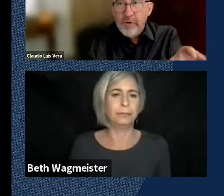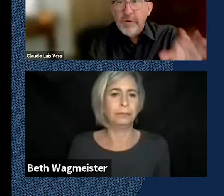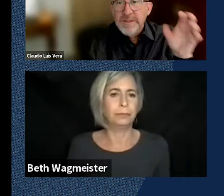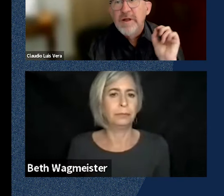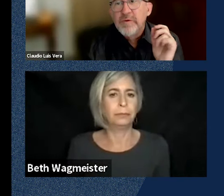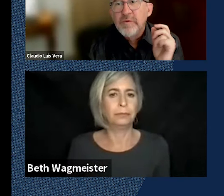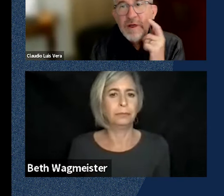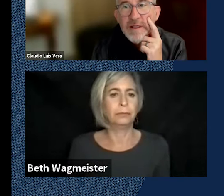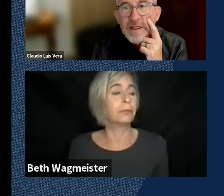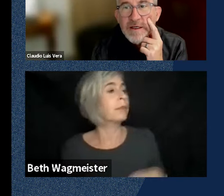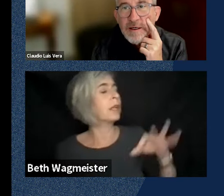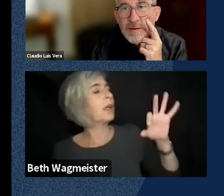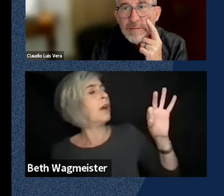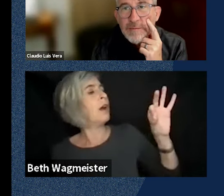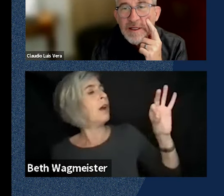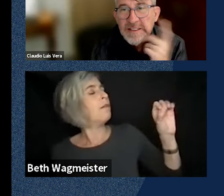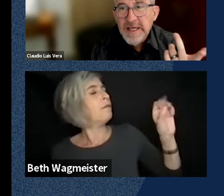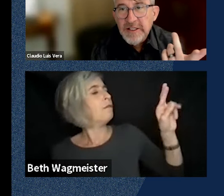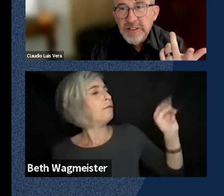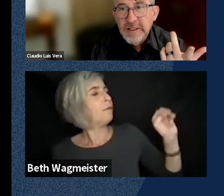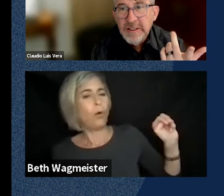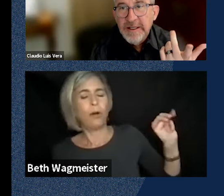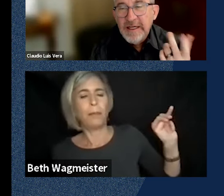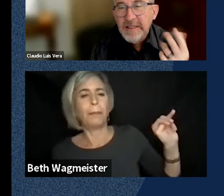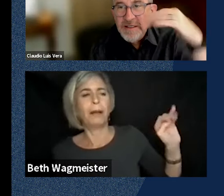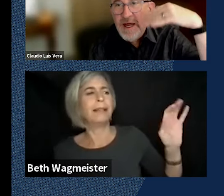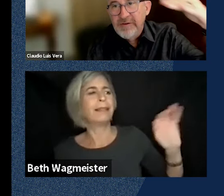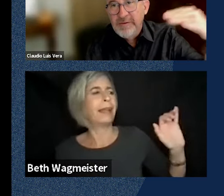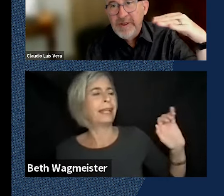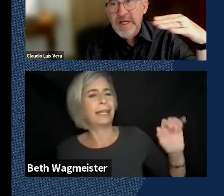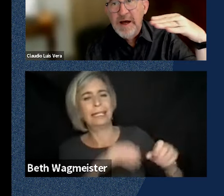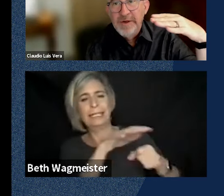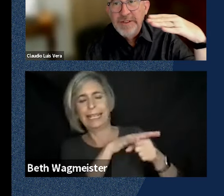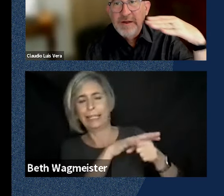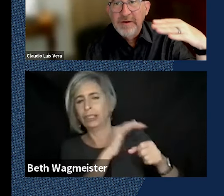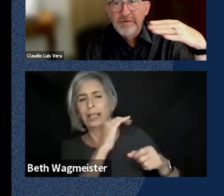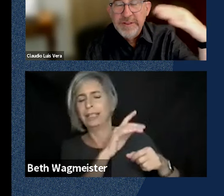So form is another one like, like section that it doesn't have to be the topmost element